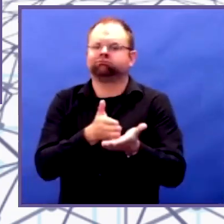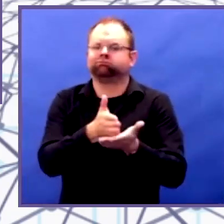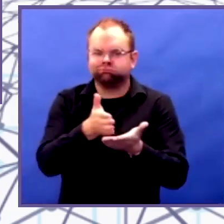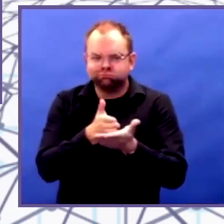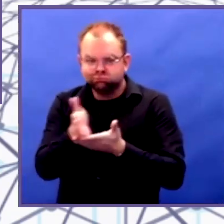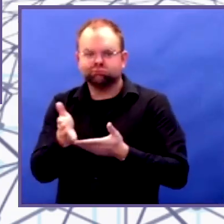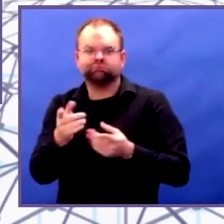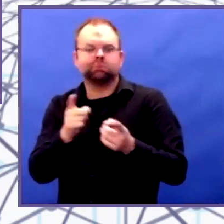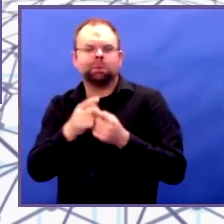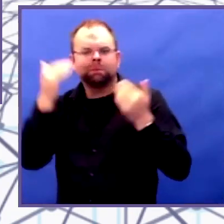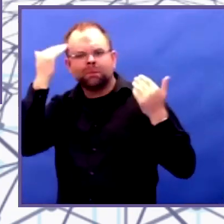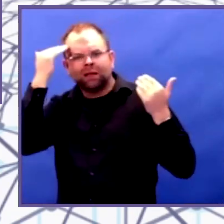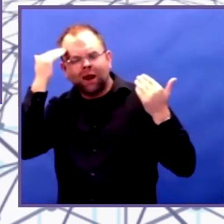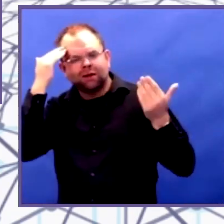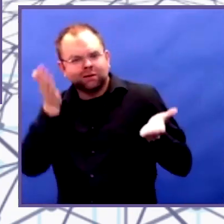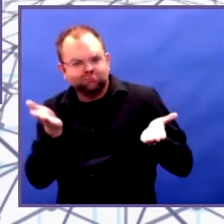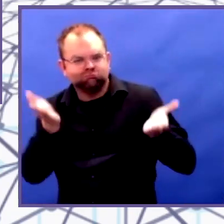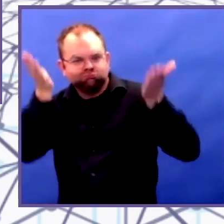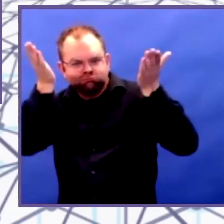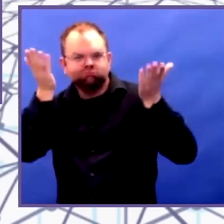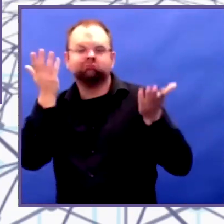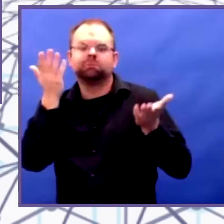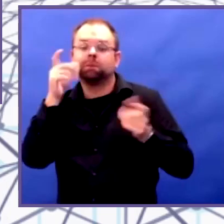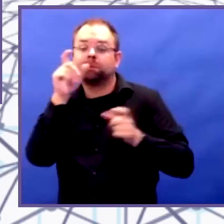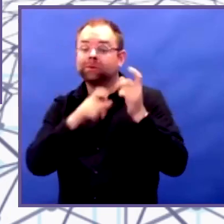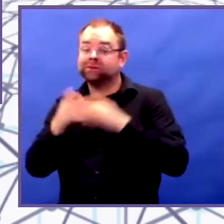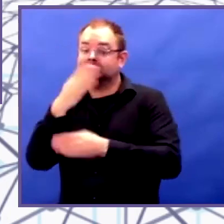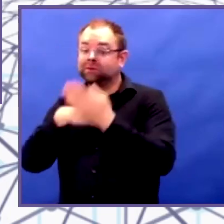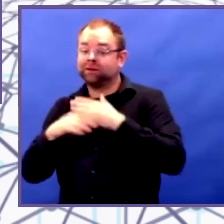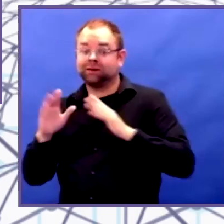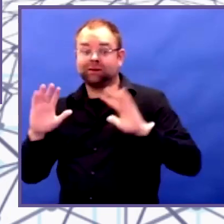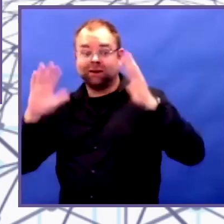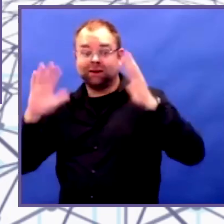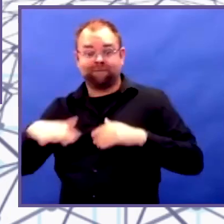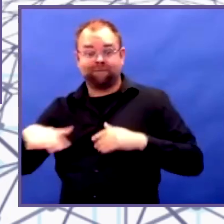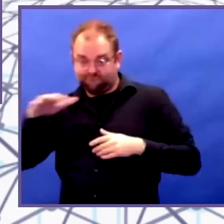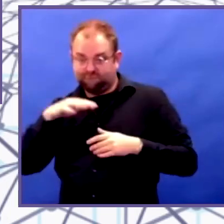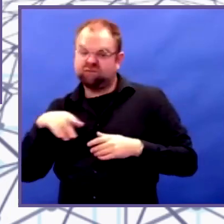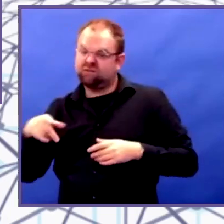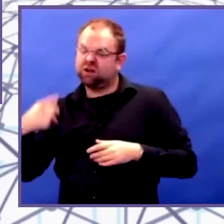To conclude ayan I want to thank you once again, and I think that what we need now as